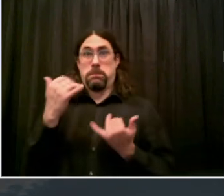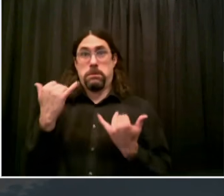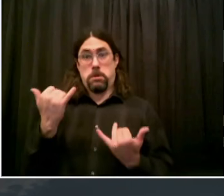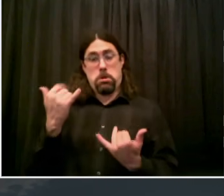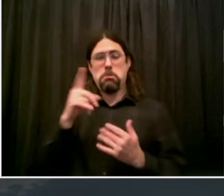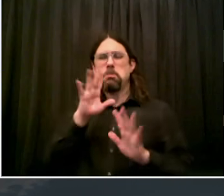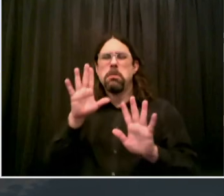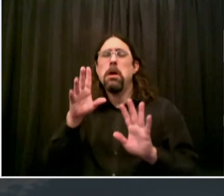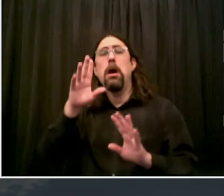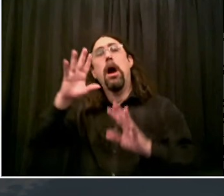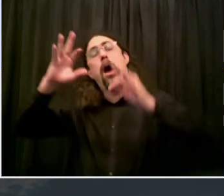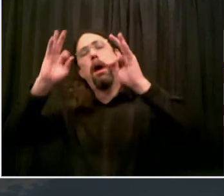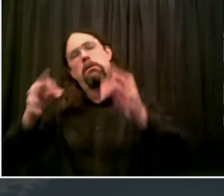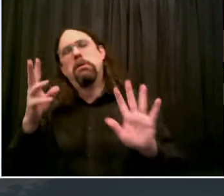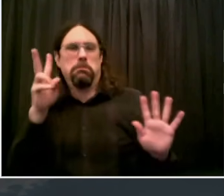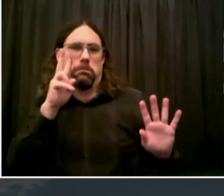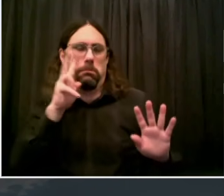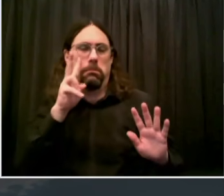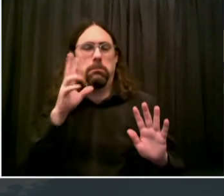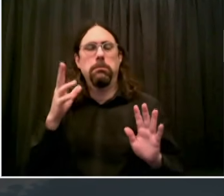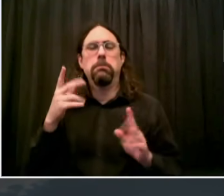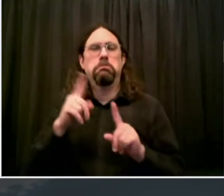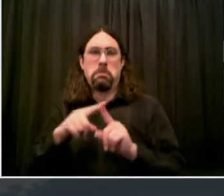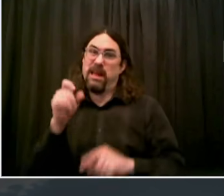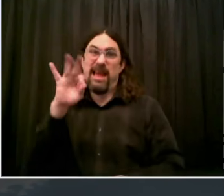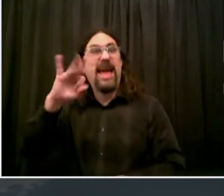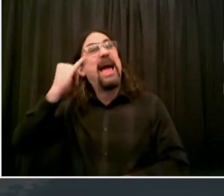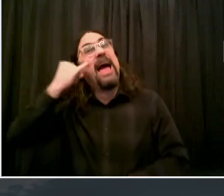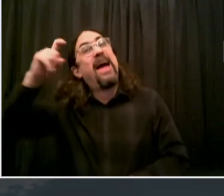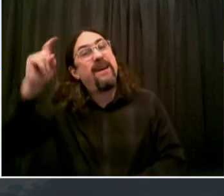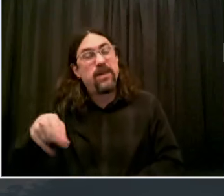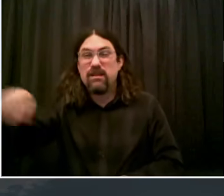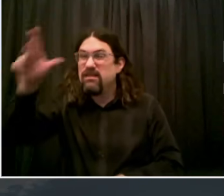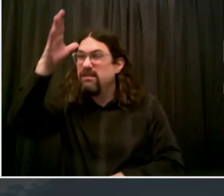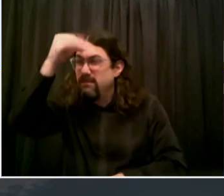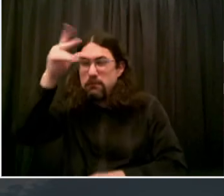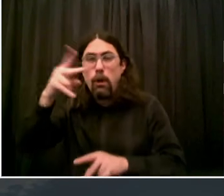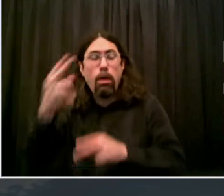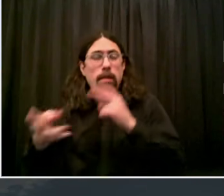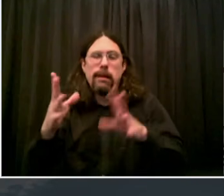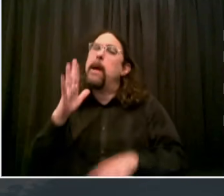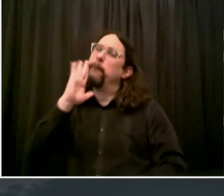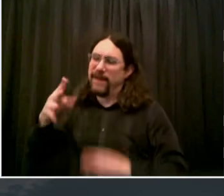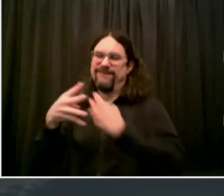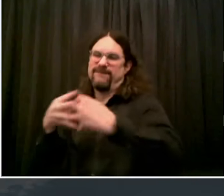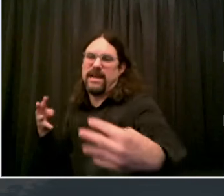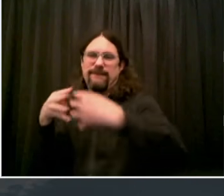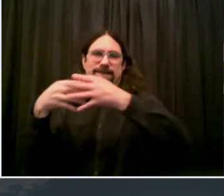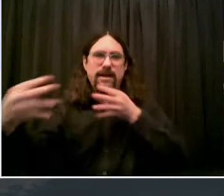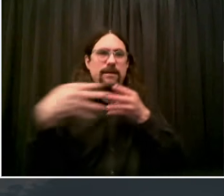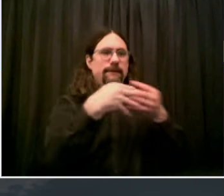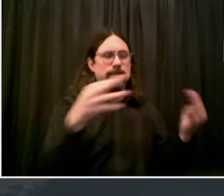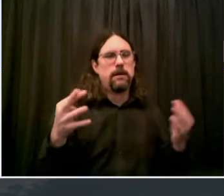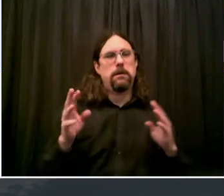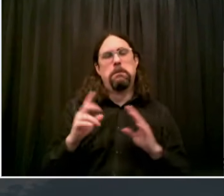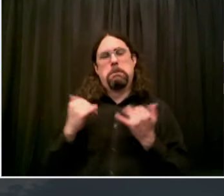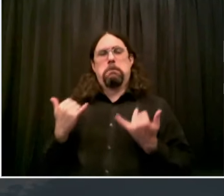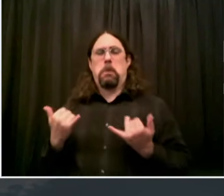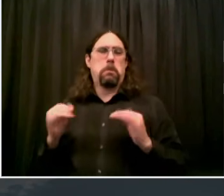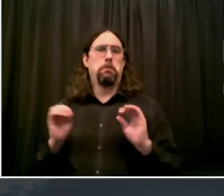WE'RE PUTTING SOMETHING IN RESERVE THAT COULD CLOSE OFF THE BEACH IF NEEDED. I KNOW THE PARKS